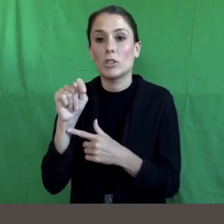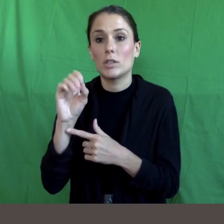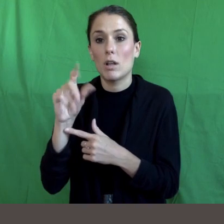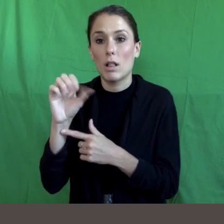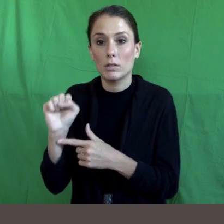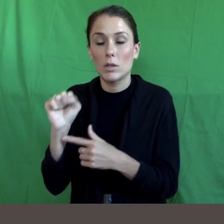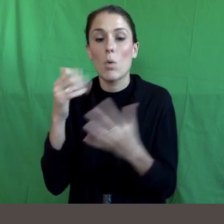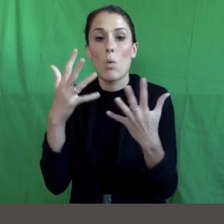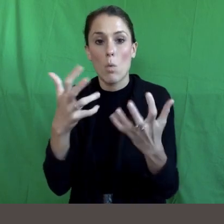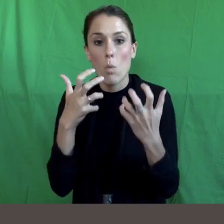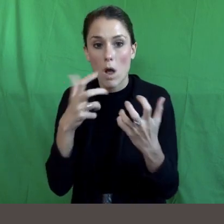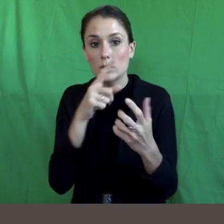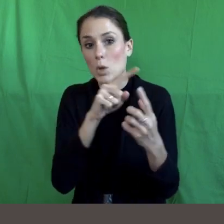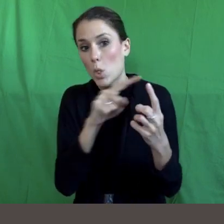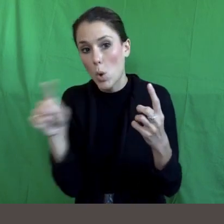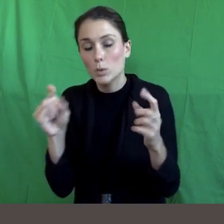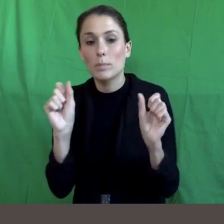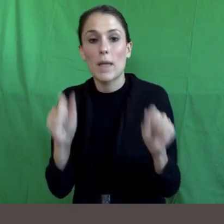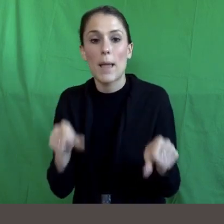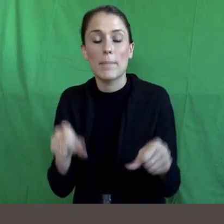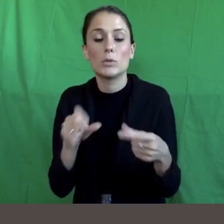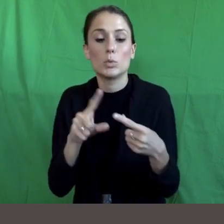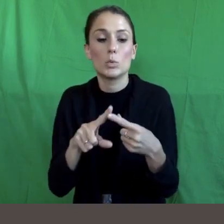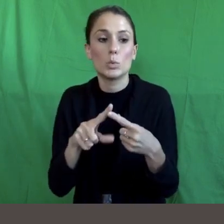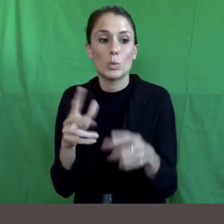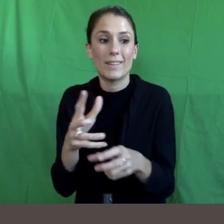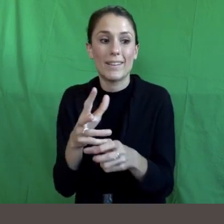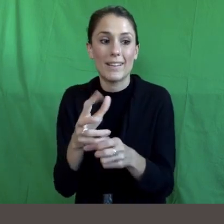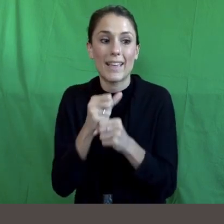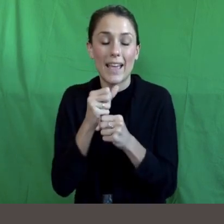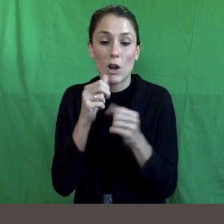In essence, what it wants is it wants those objects to be able to give it a reference